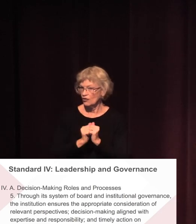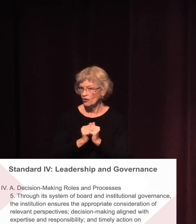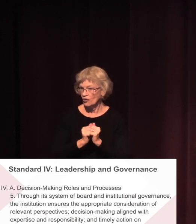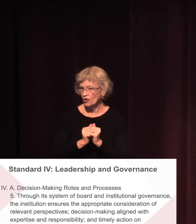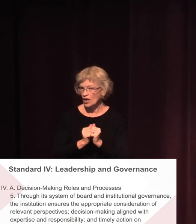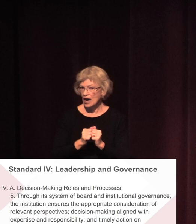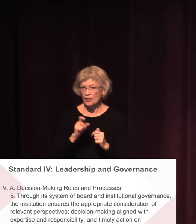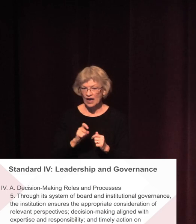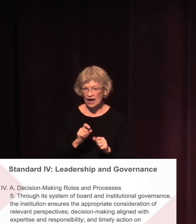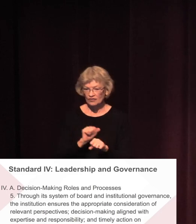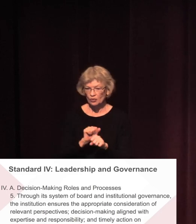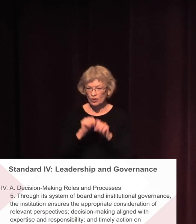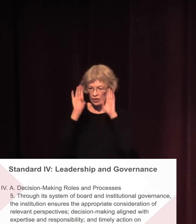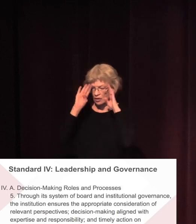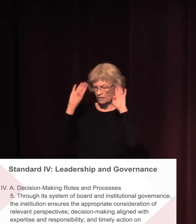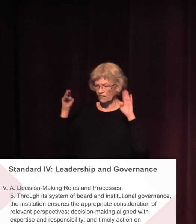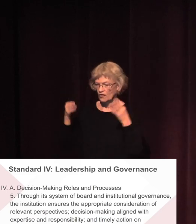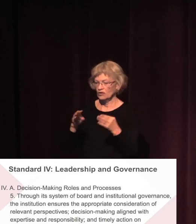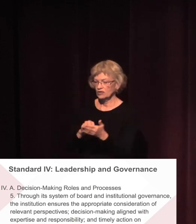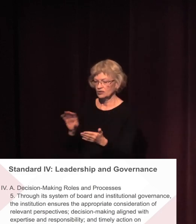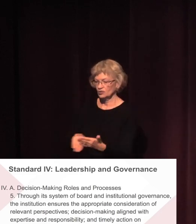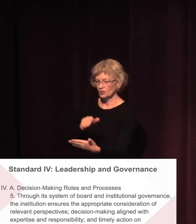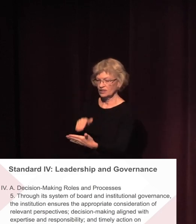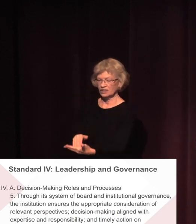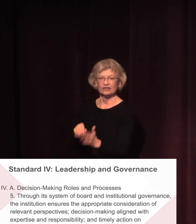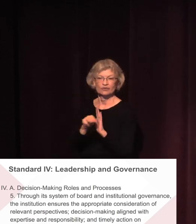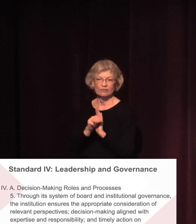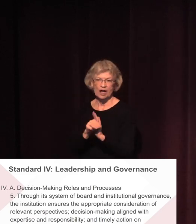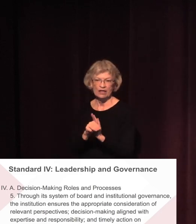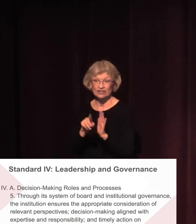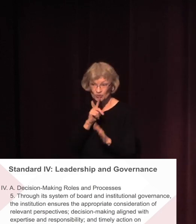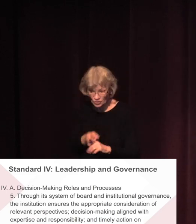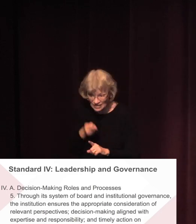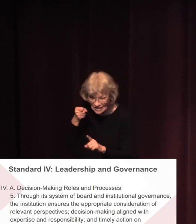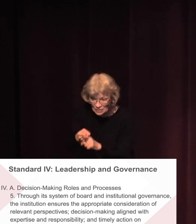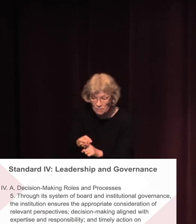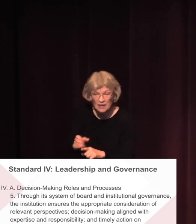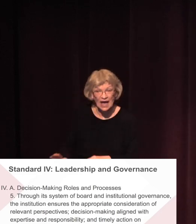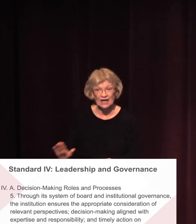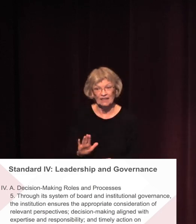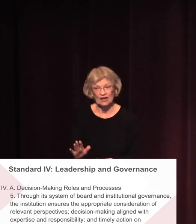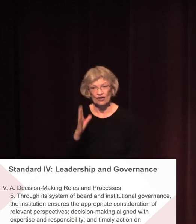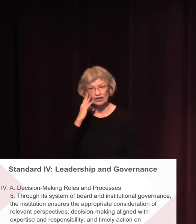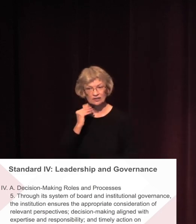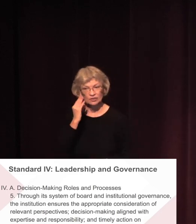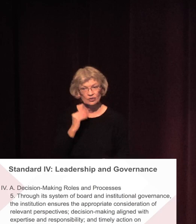guides and training to support our work together and we need to work in a student-centered model where the outcomes are designed to really in fact